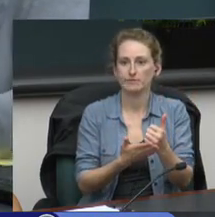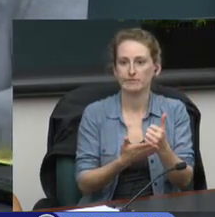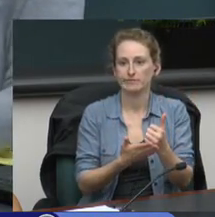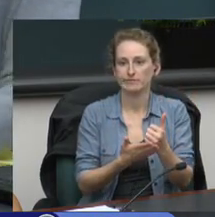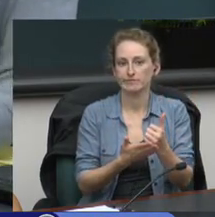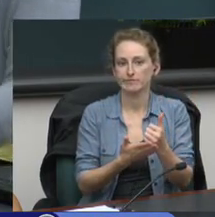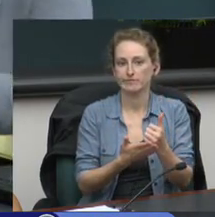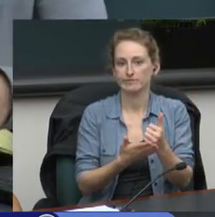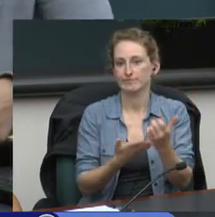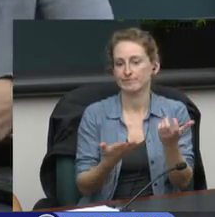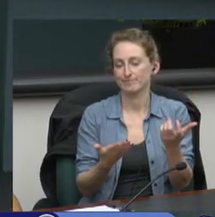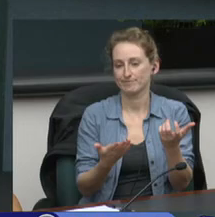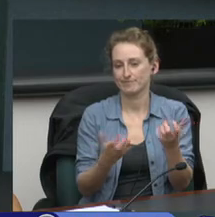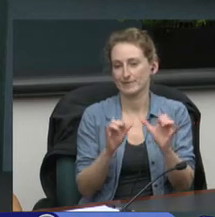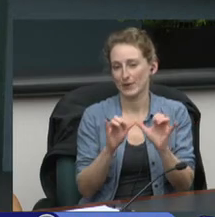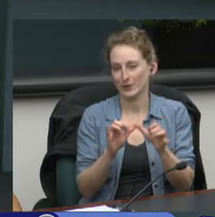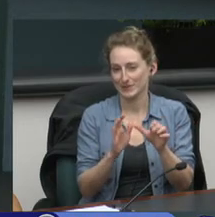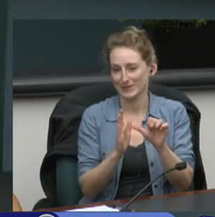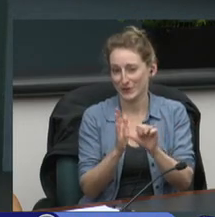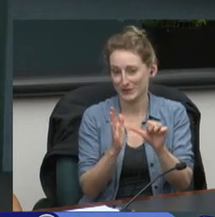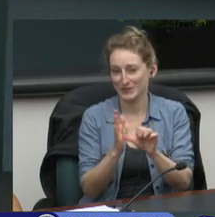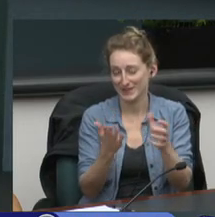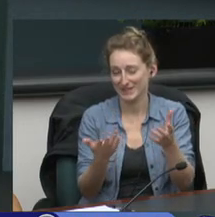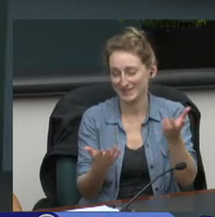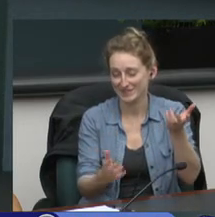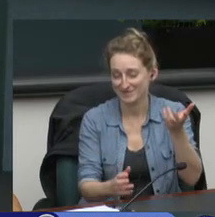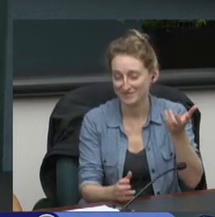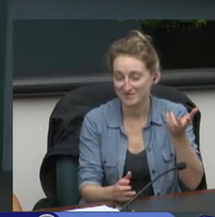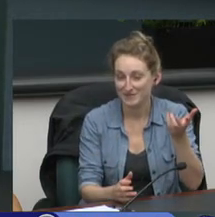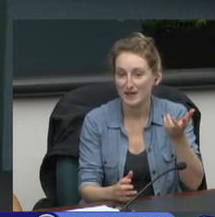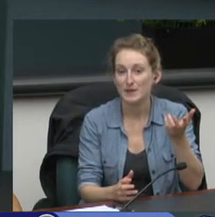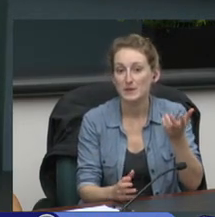well if miss Gamelin could get back to me yes we will on that Thank You